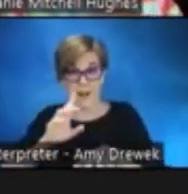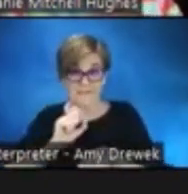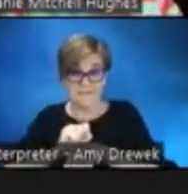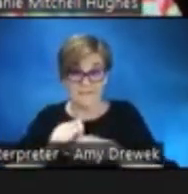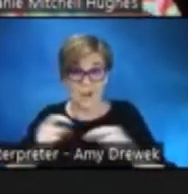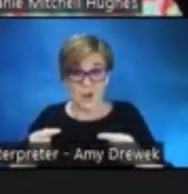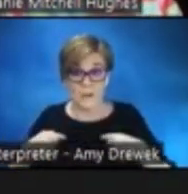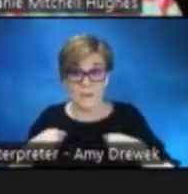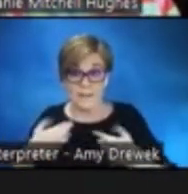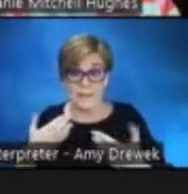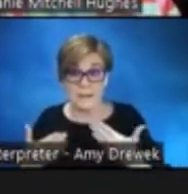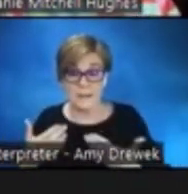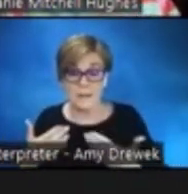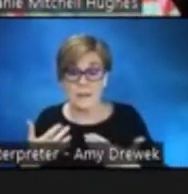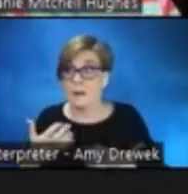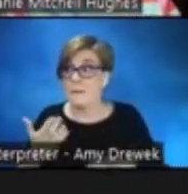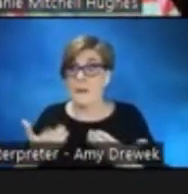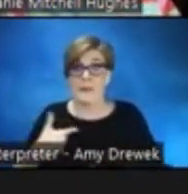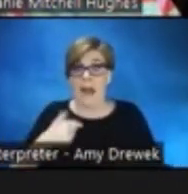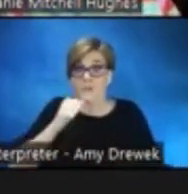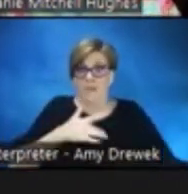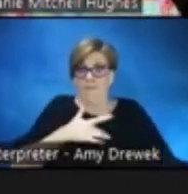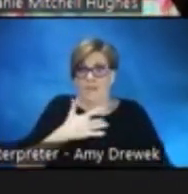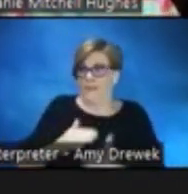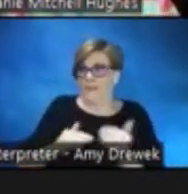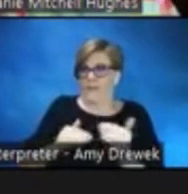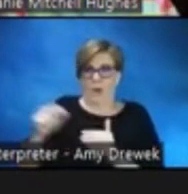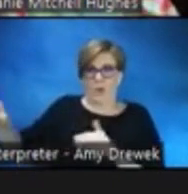NOT FEEL COMFORTABLE WITH YOU TAKING.